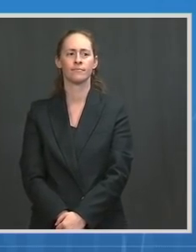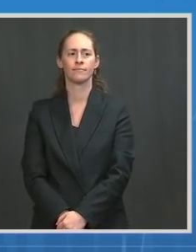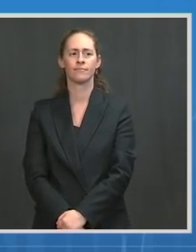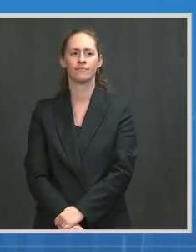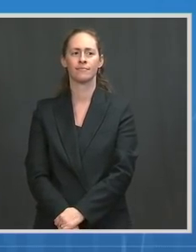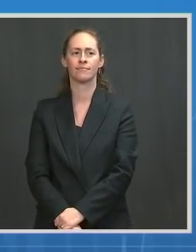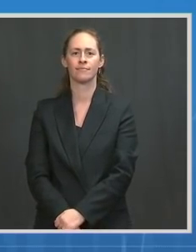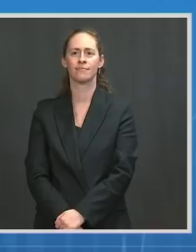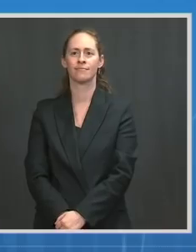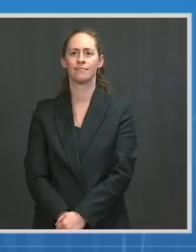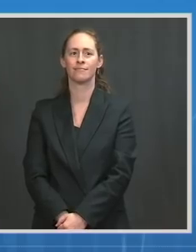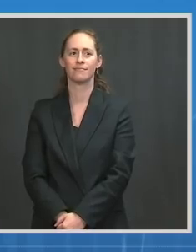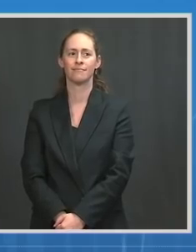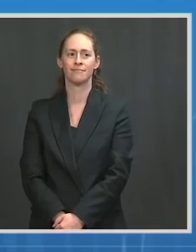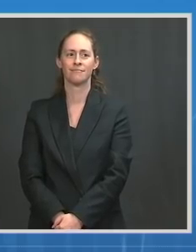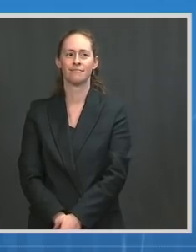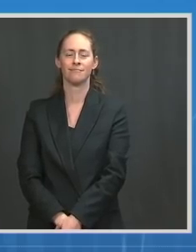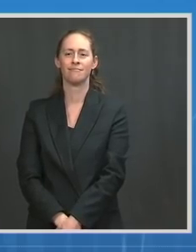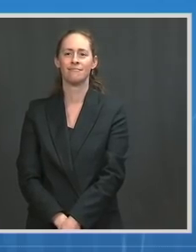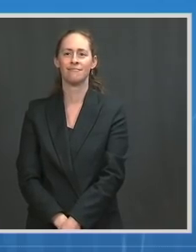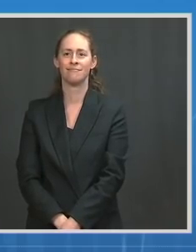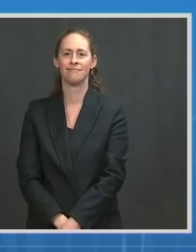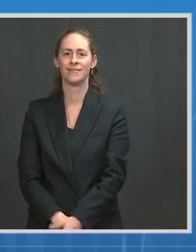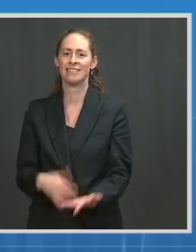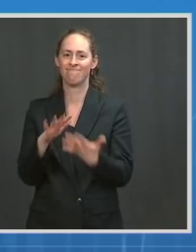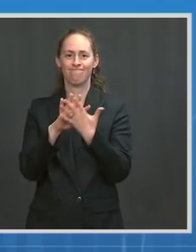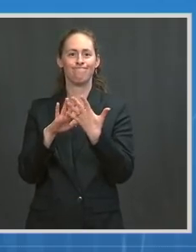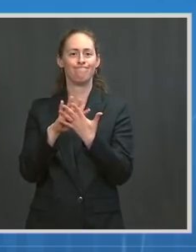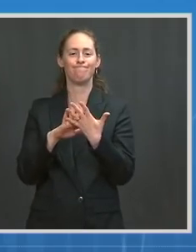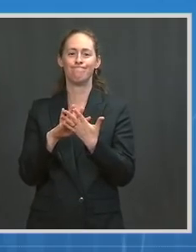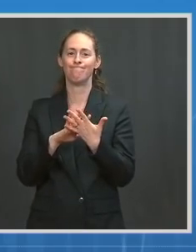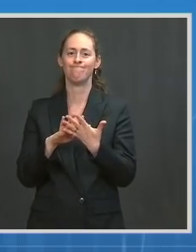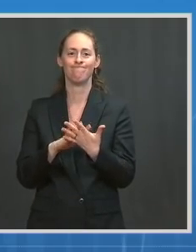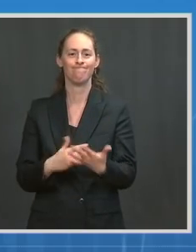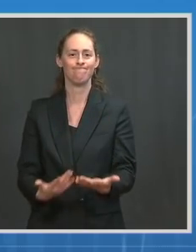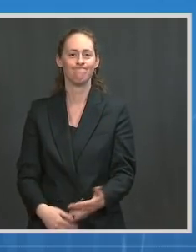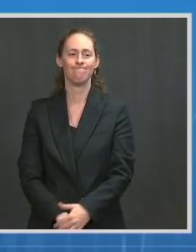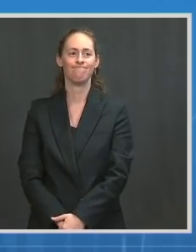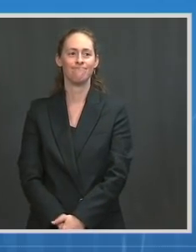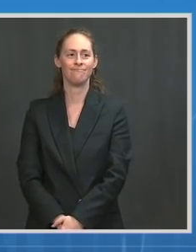24 copies of this receptor-binding domain